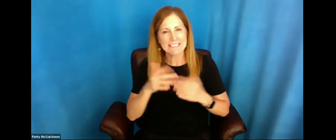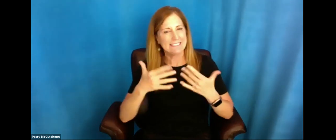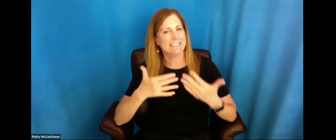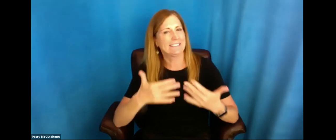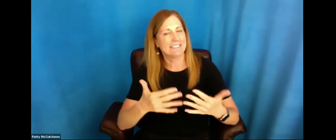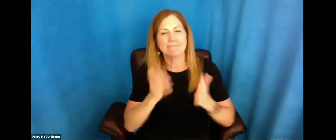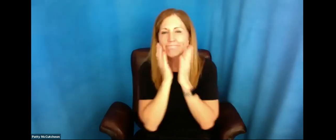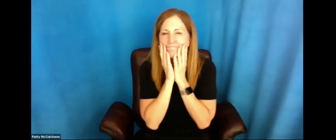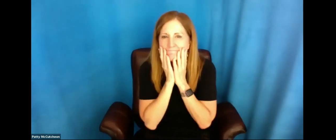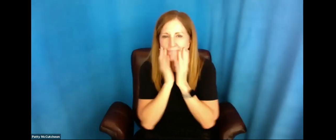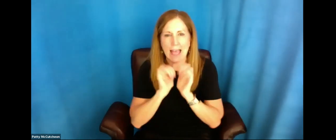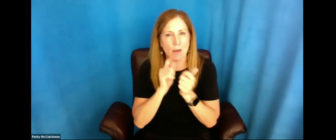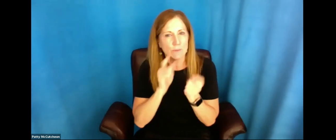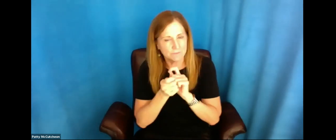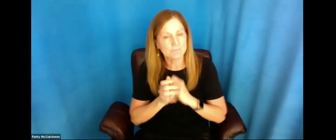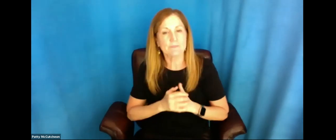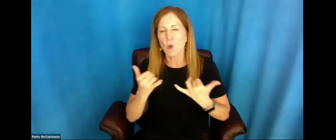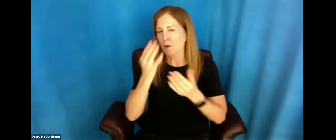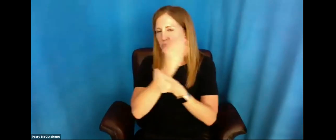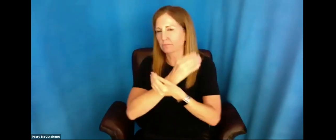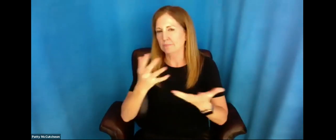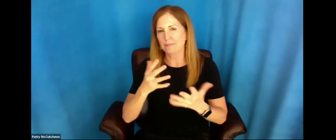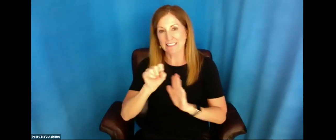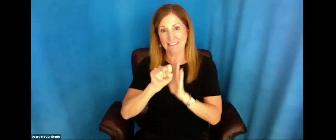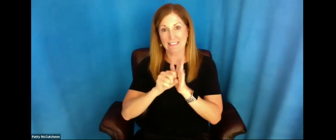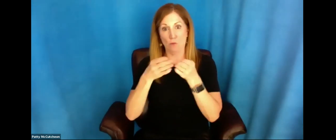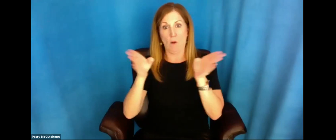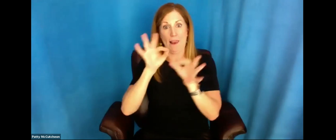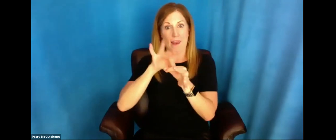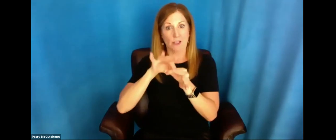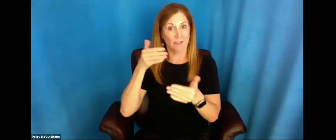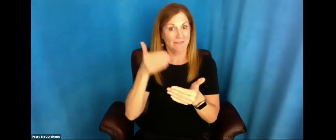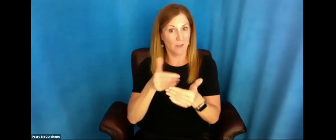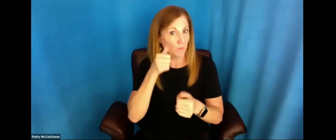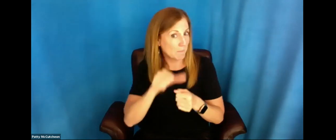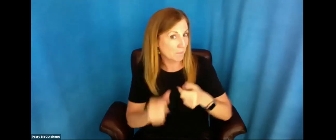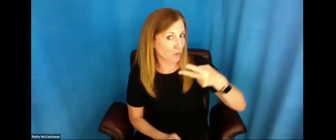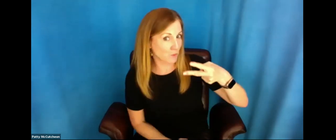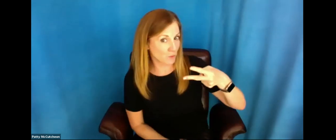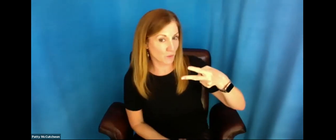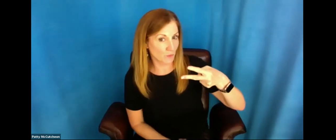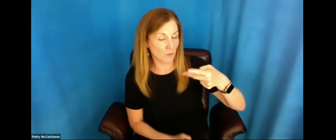thought as an office about the upcoming statewide elections. Remember, there are two. There's the August Primary.